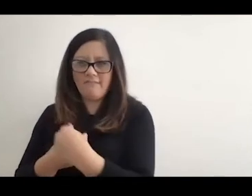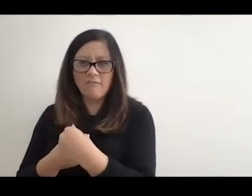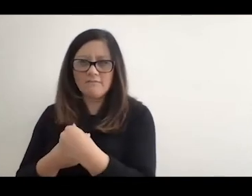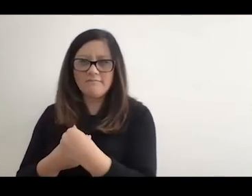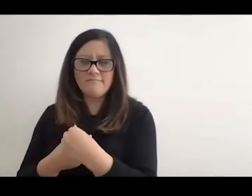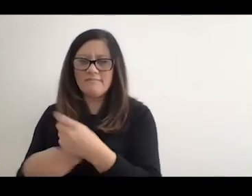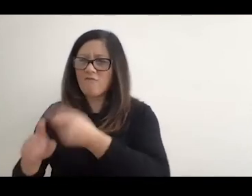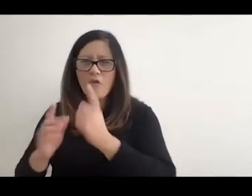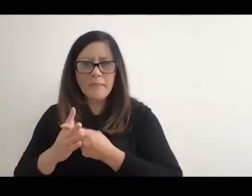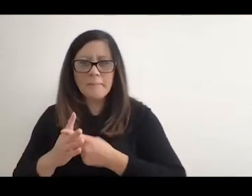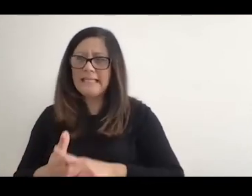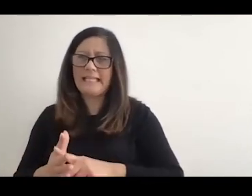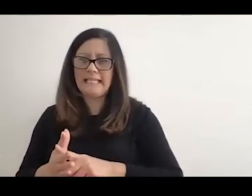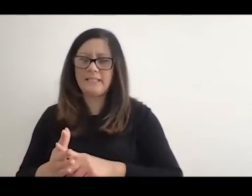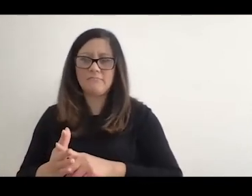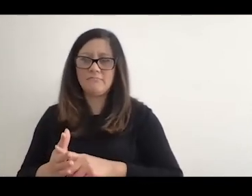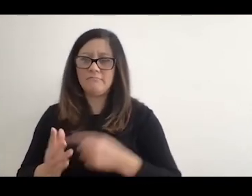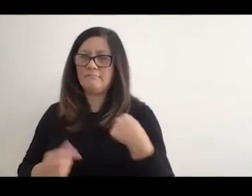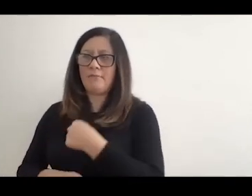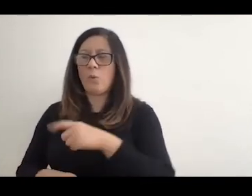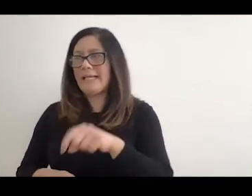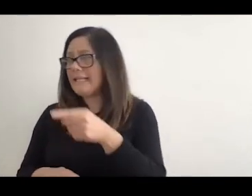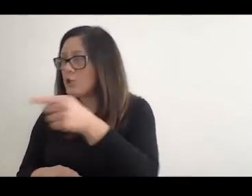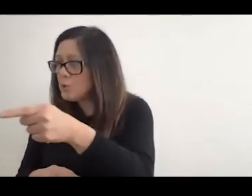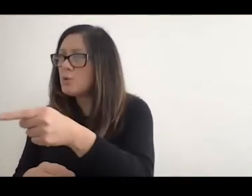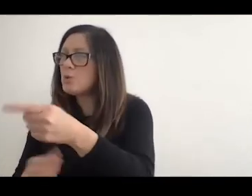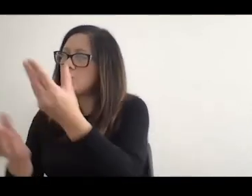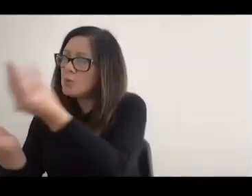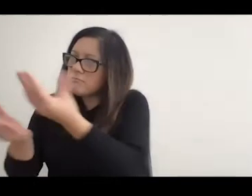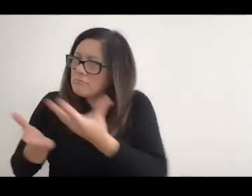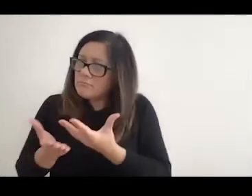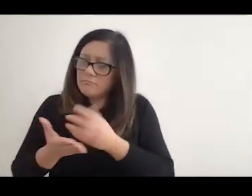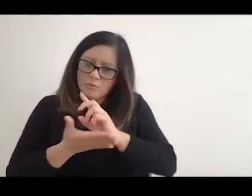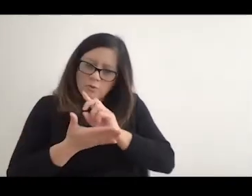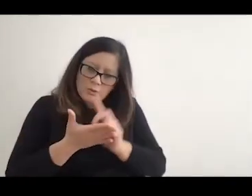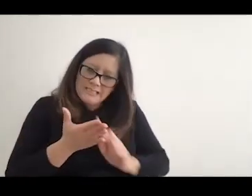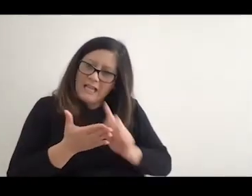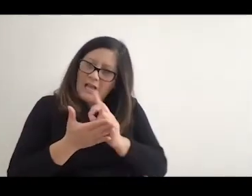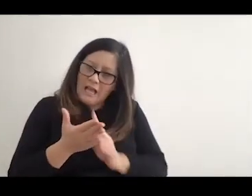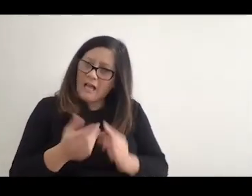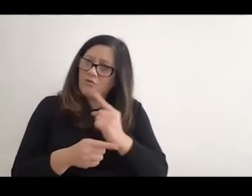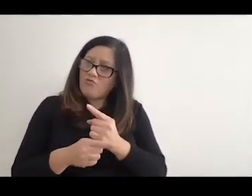It's like we need you in order to get this right, and that is the absolute truth.